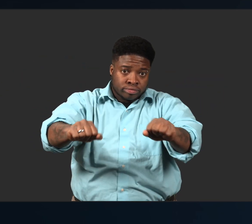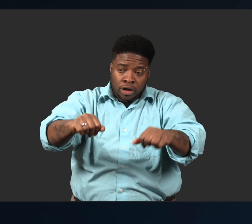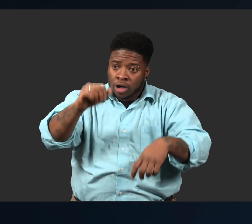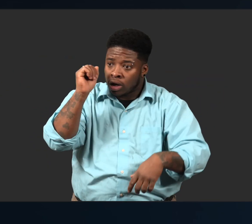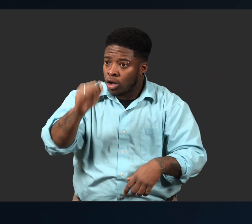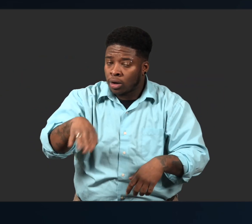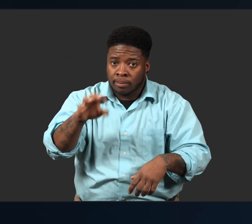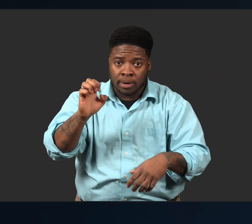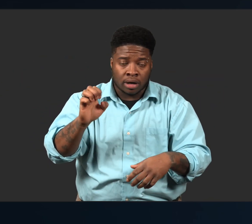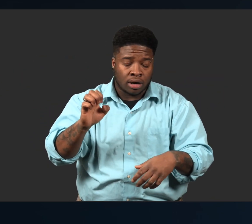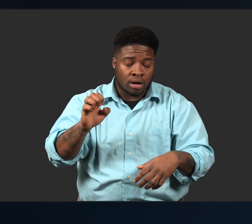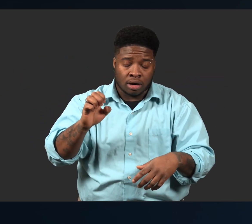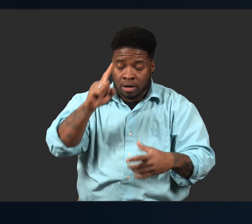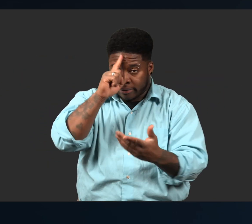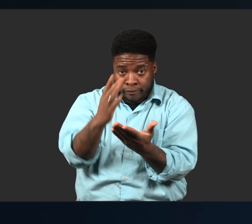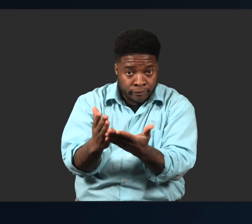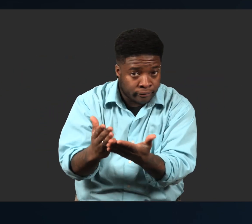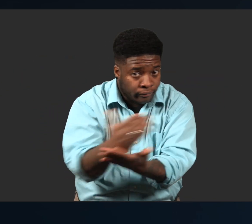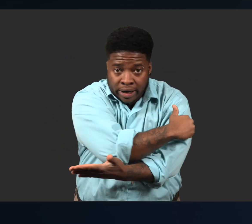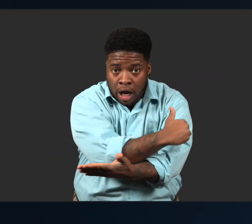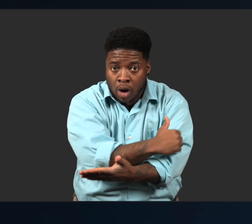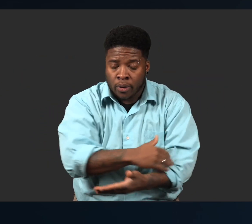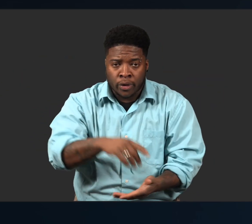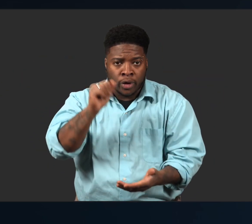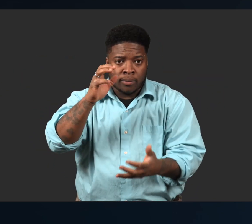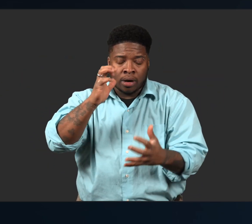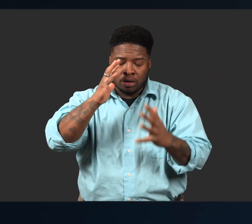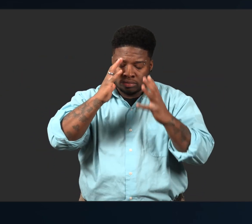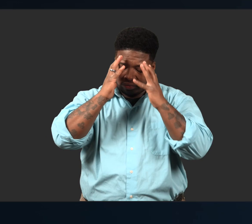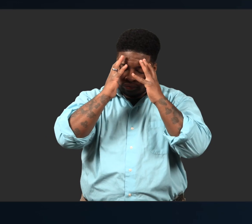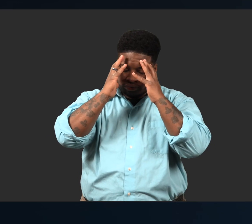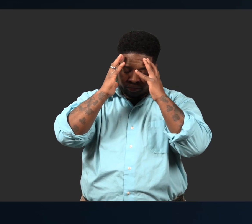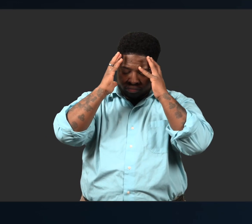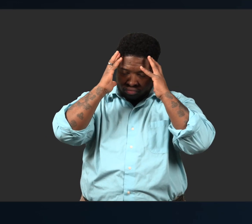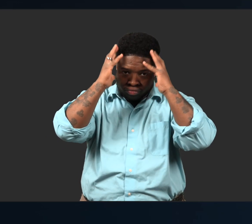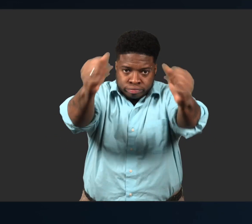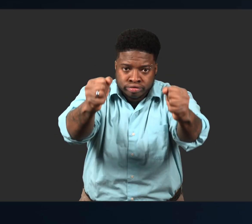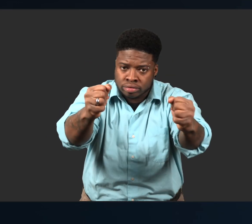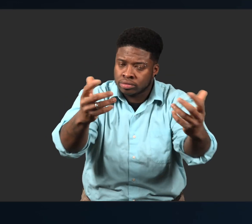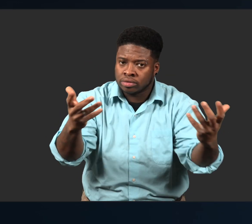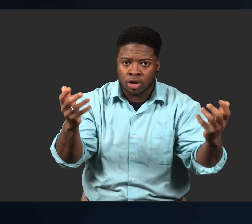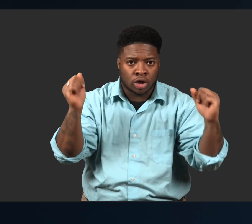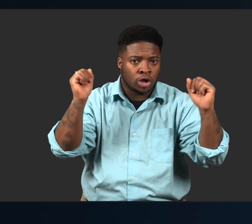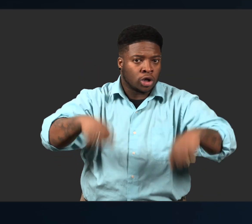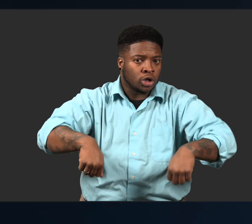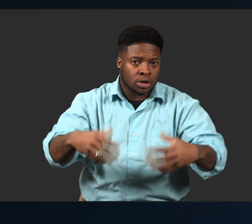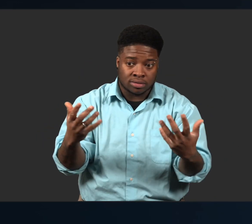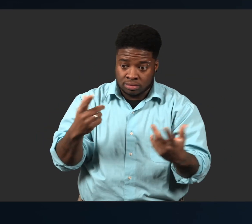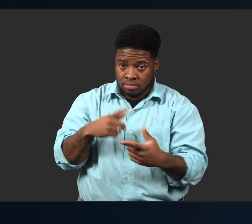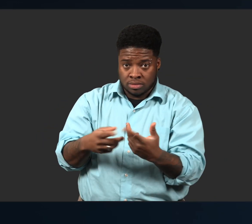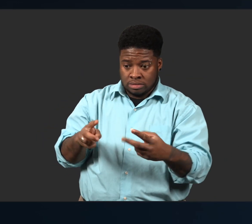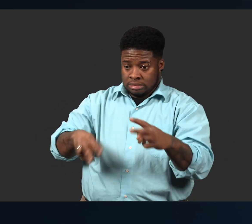and become outraged, needing to be restrained. Other reactions to detox include freaking out or hallucinations.